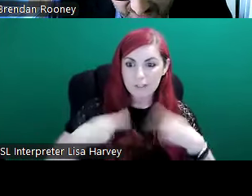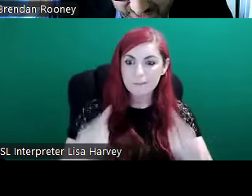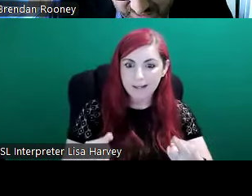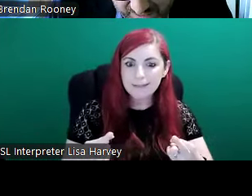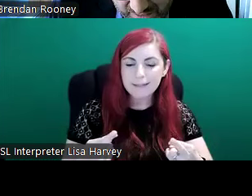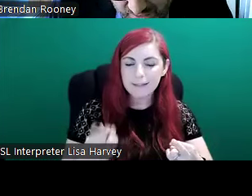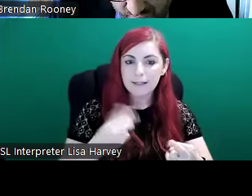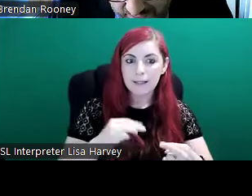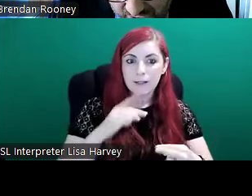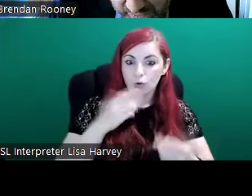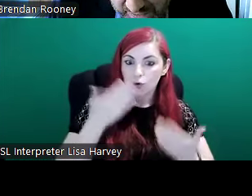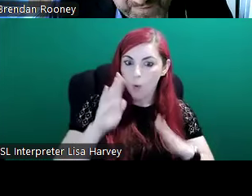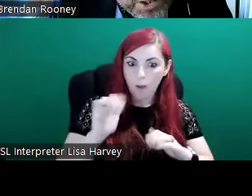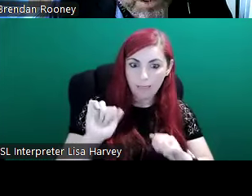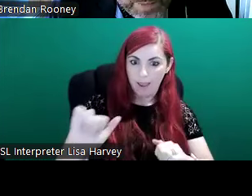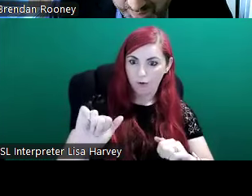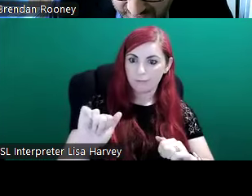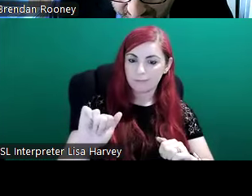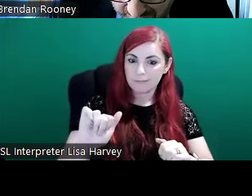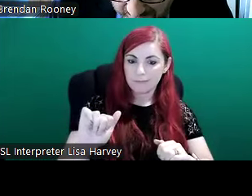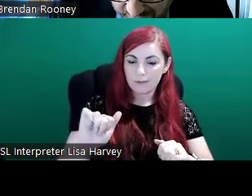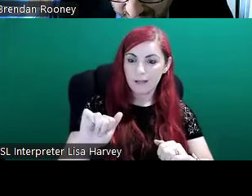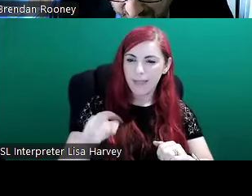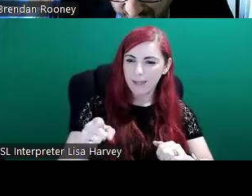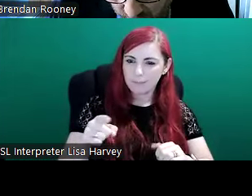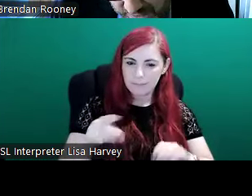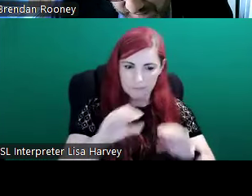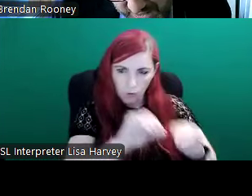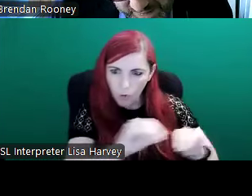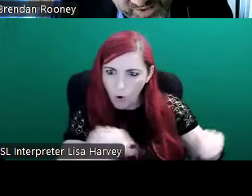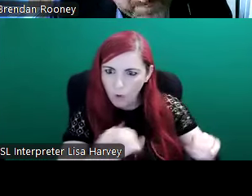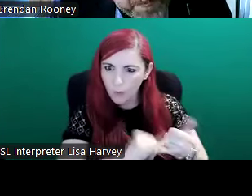successors while enjoying the affection of their peers. I hope that our exhibition,